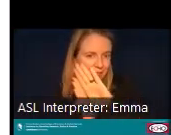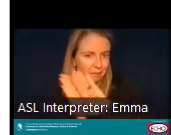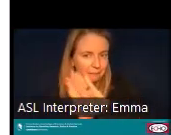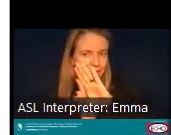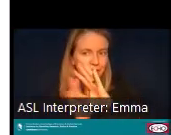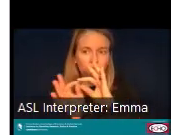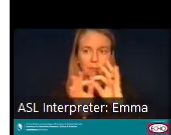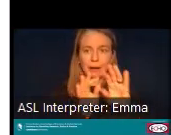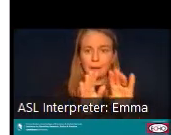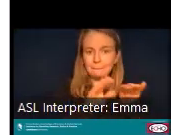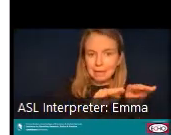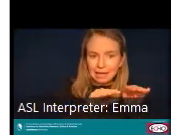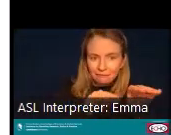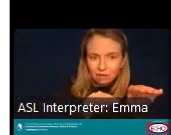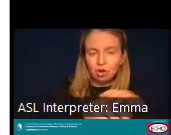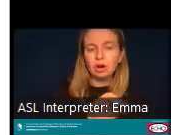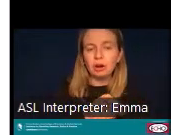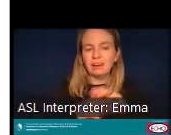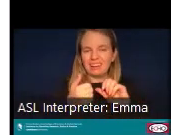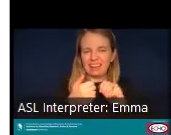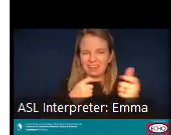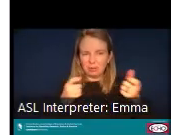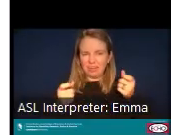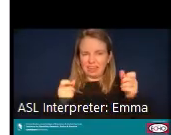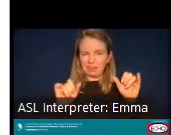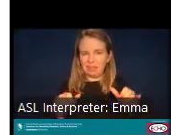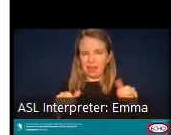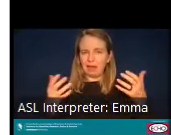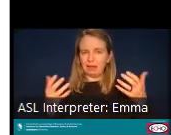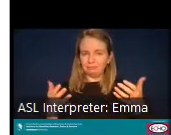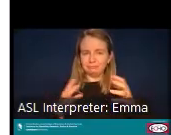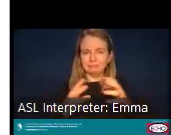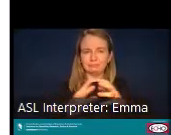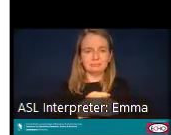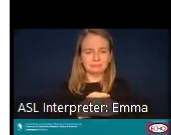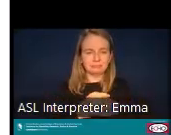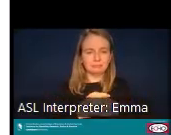behavior, and how do we handle that? So some of the questions